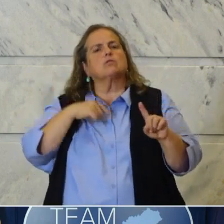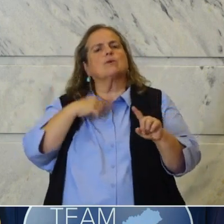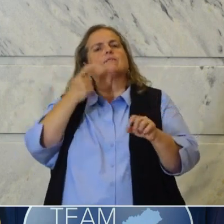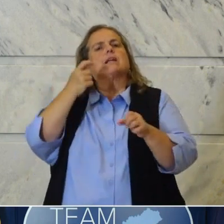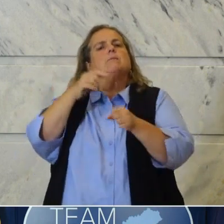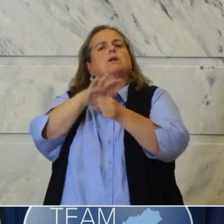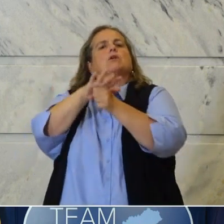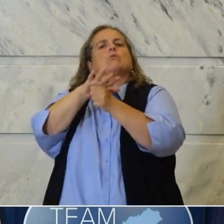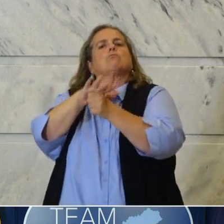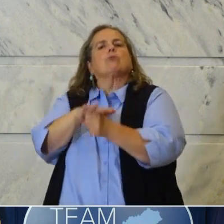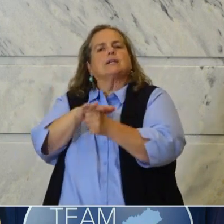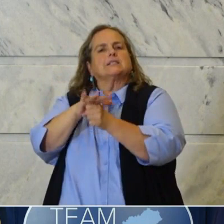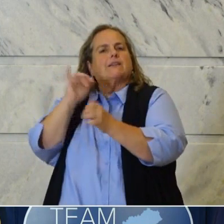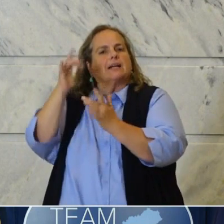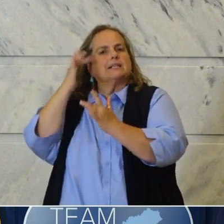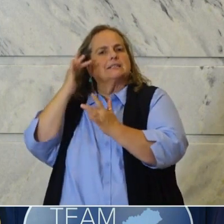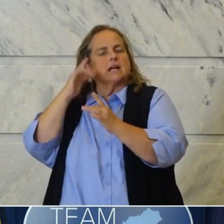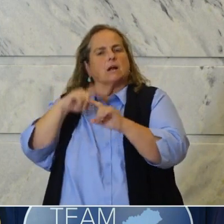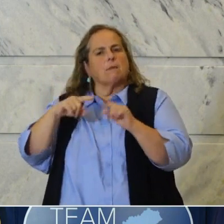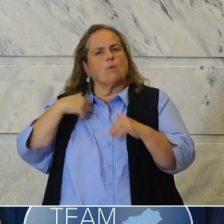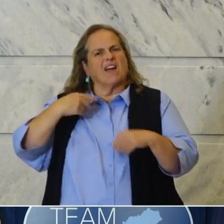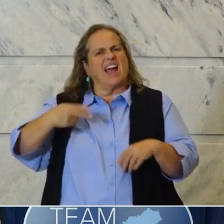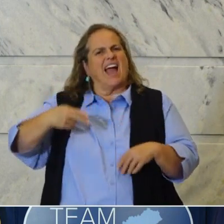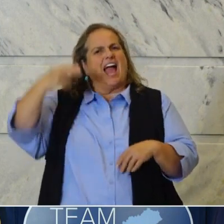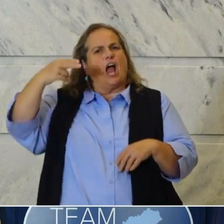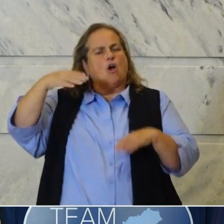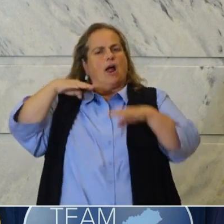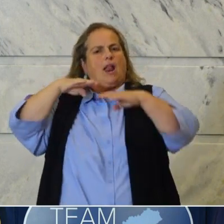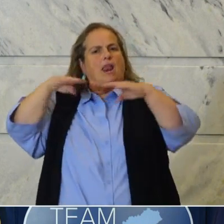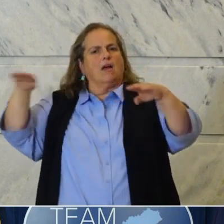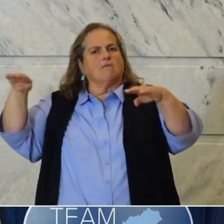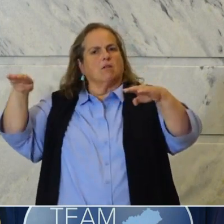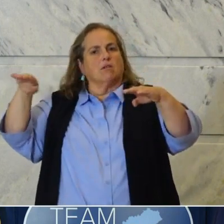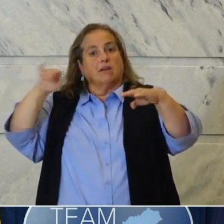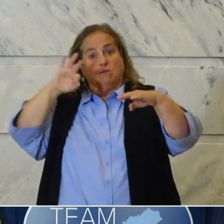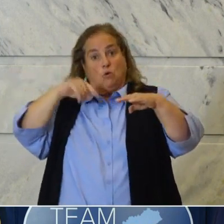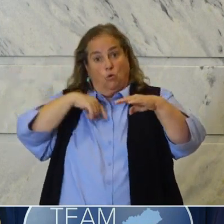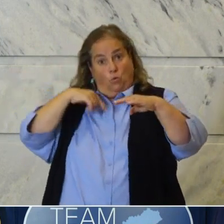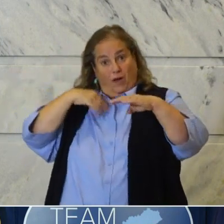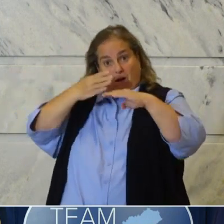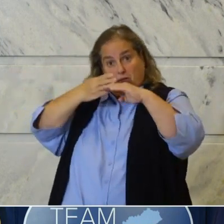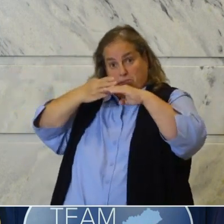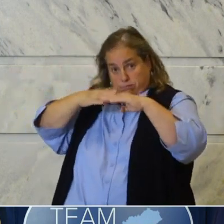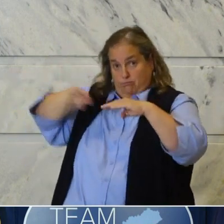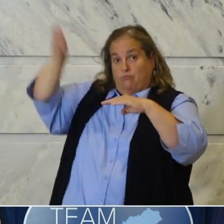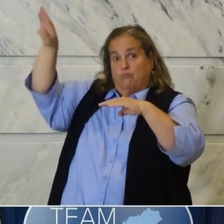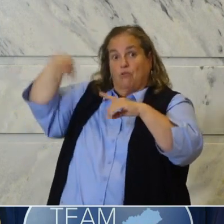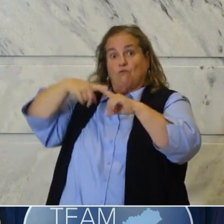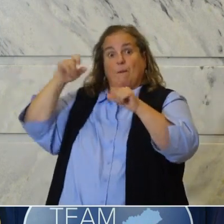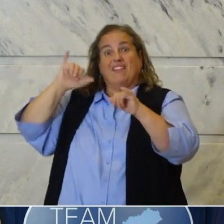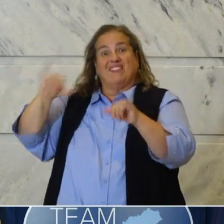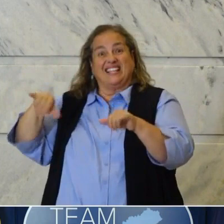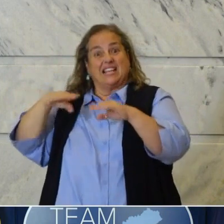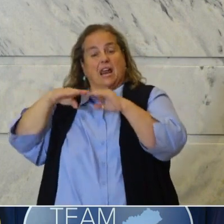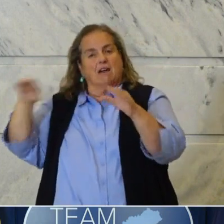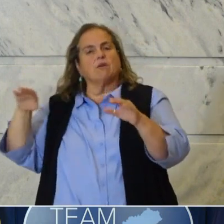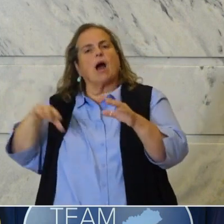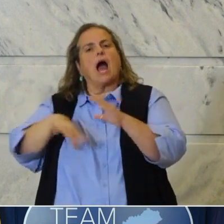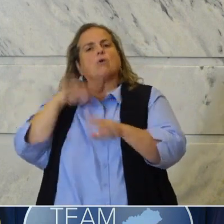But we are in a much higher level now. If we take off from this level, it gets out of control much more quickly. And the next slide. James.